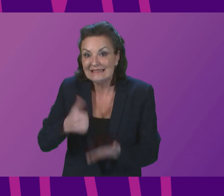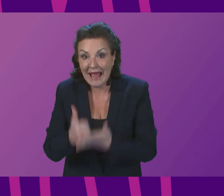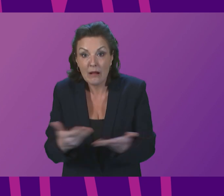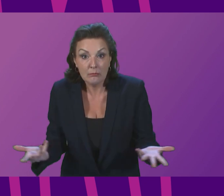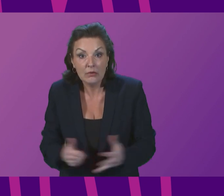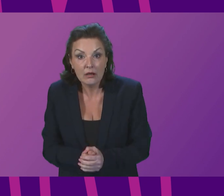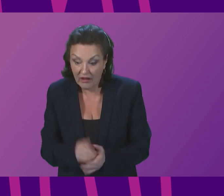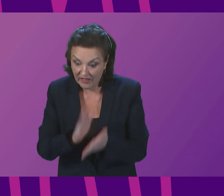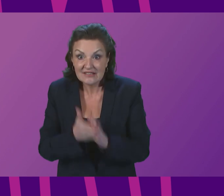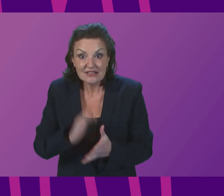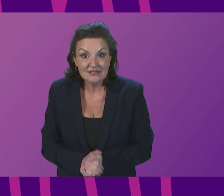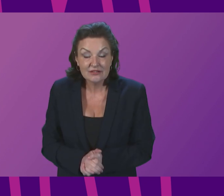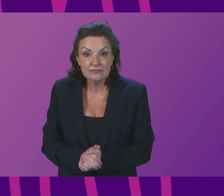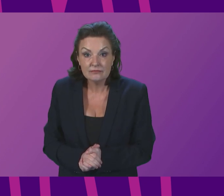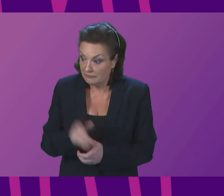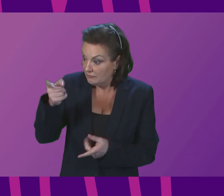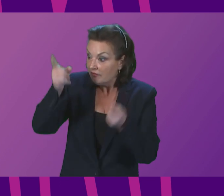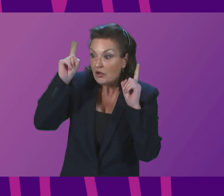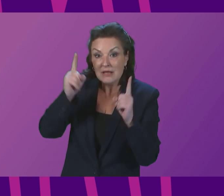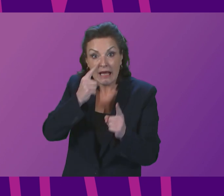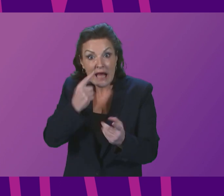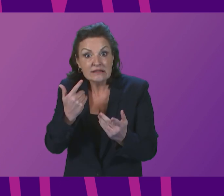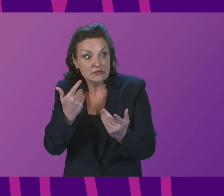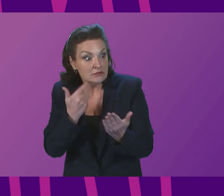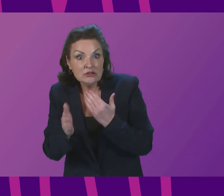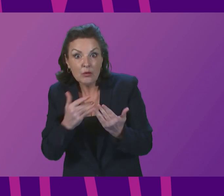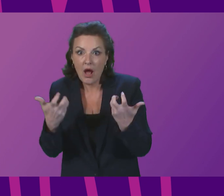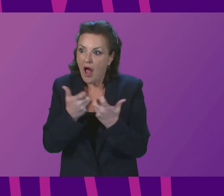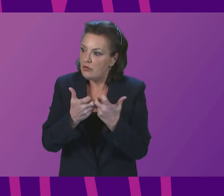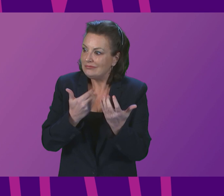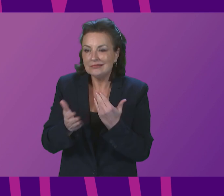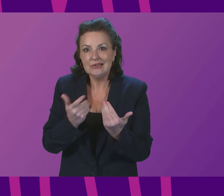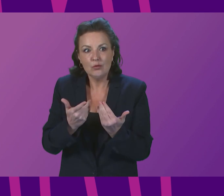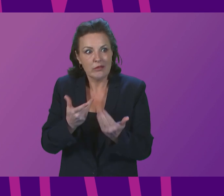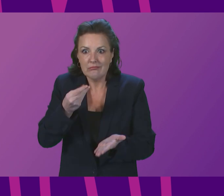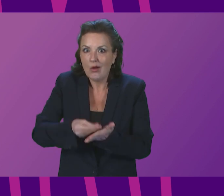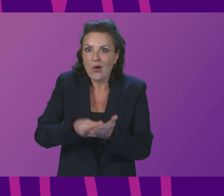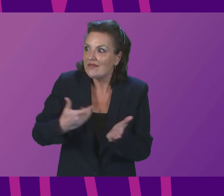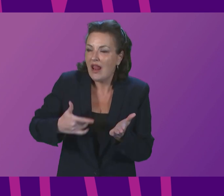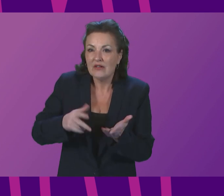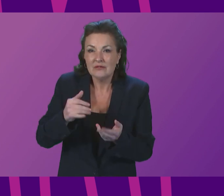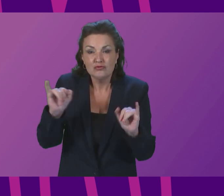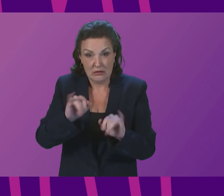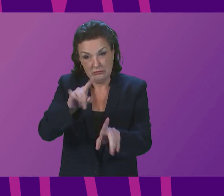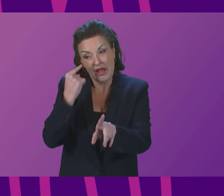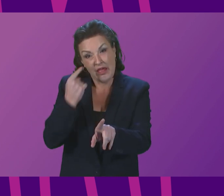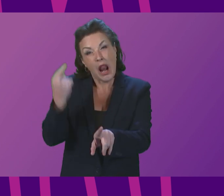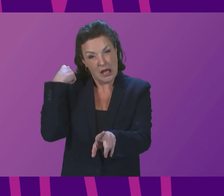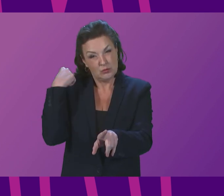The First Minister should take action to tackle the cost of living crisis. Let us look at the tragic stories from across the country over the past week.